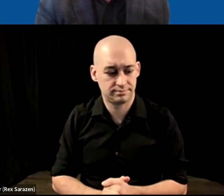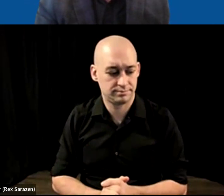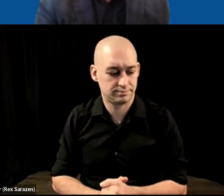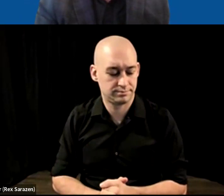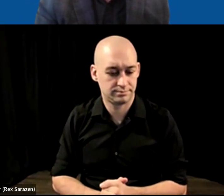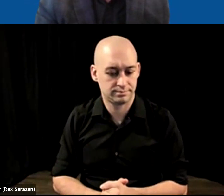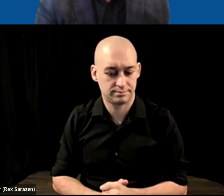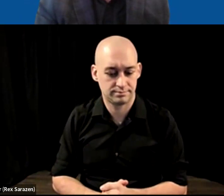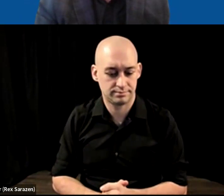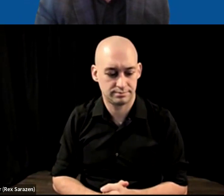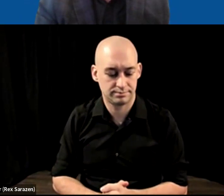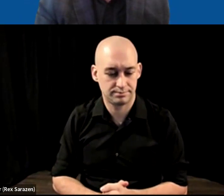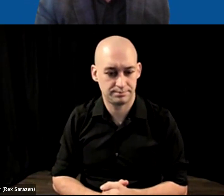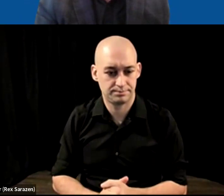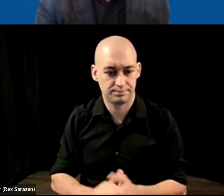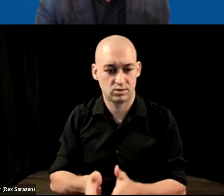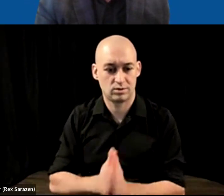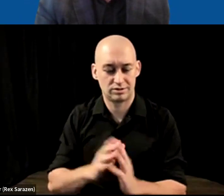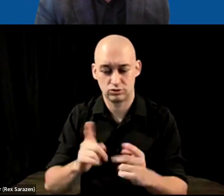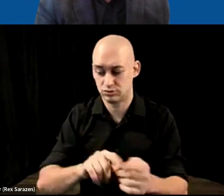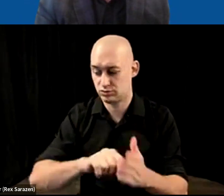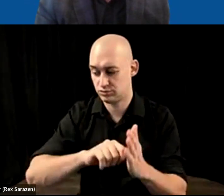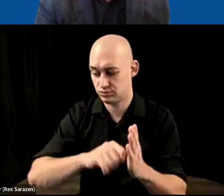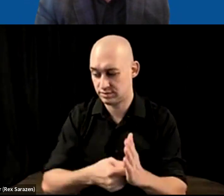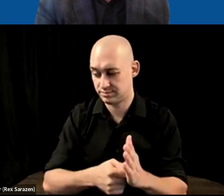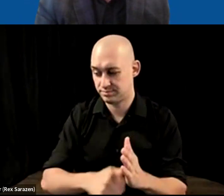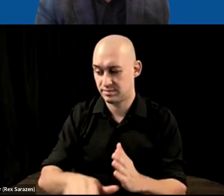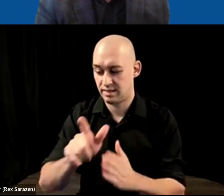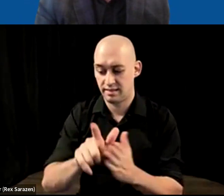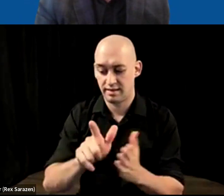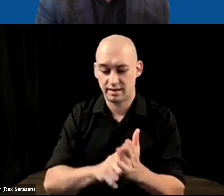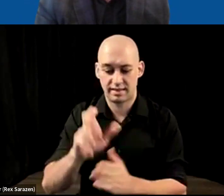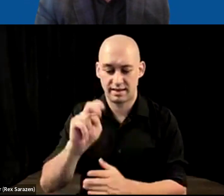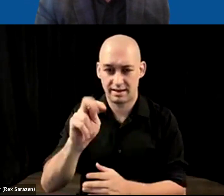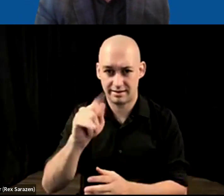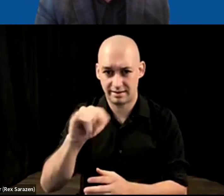There's a request to reiterate the eligible entities for the subgrants. Specifically,